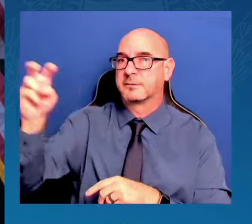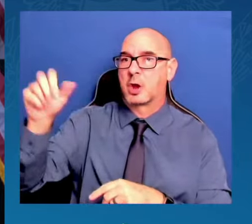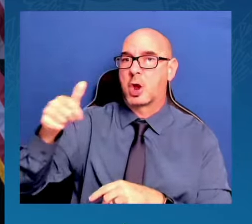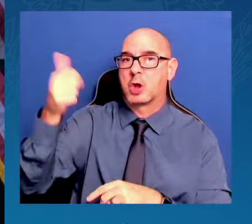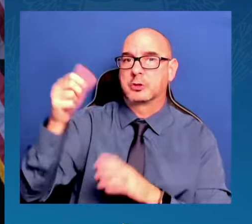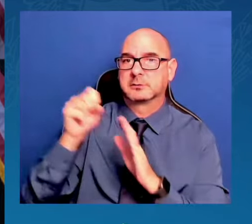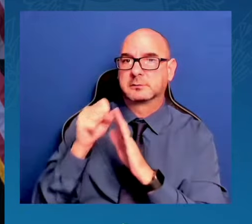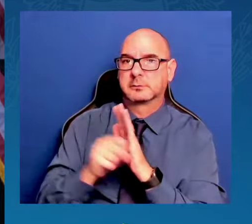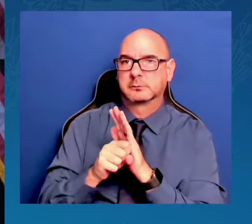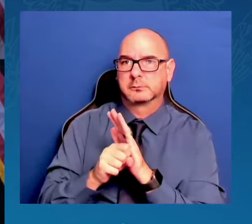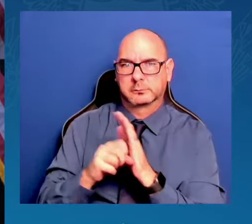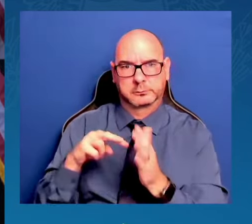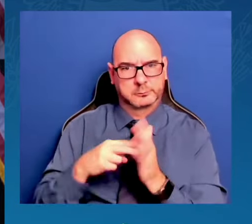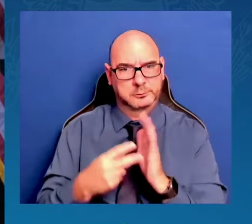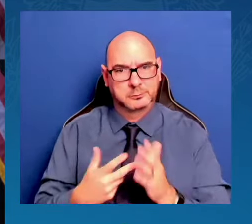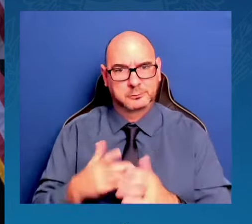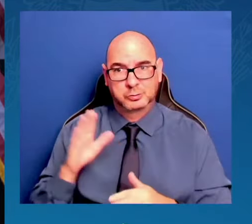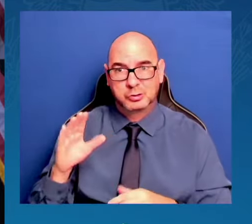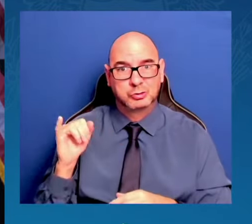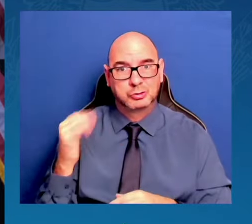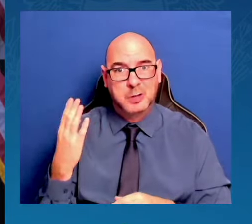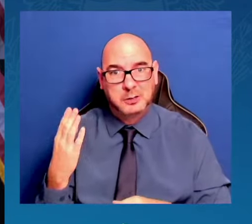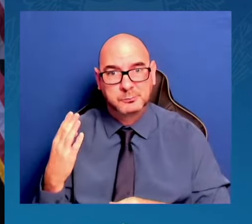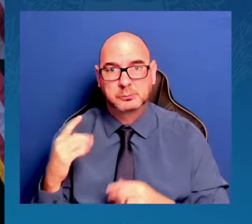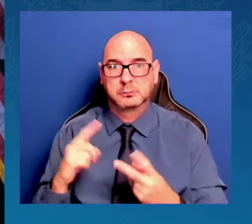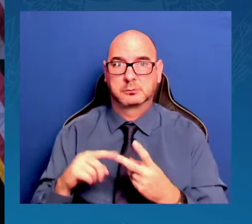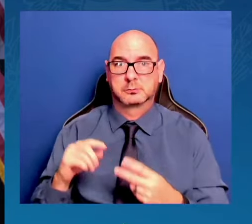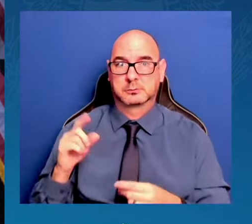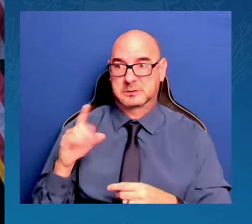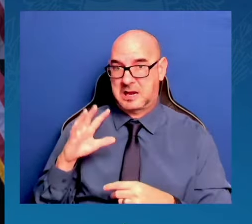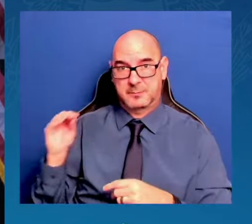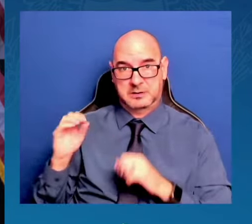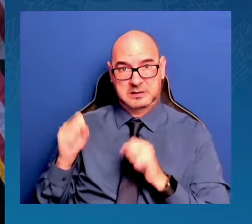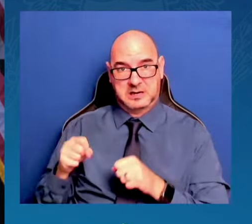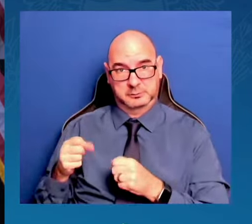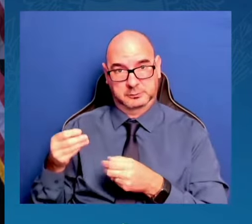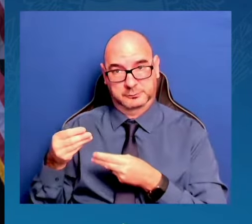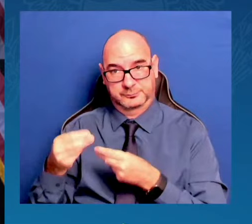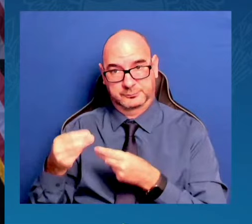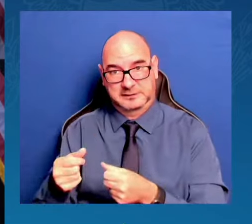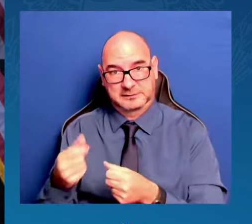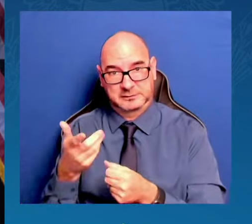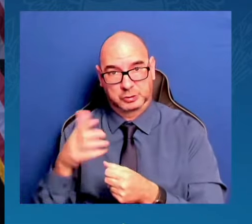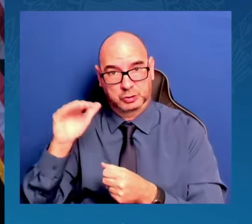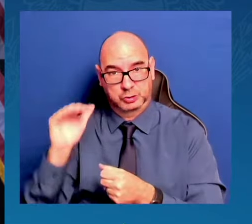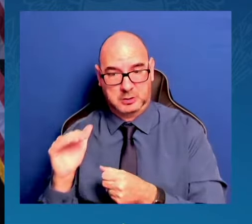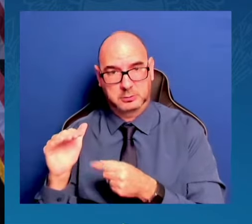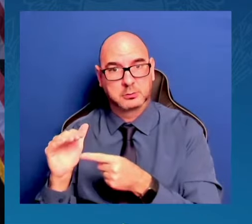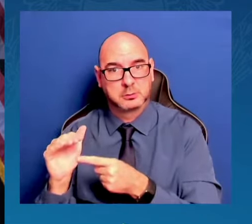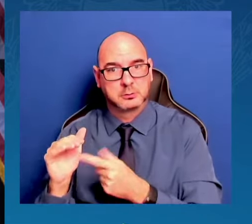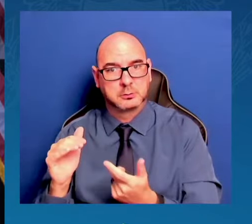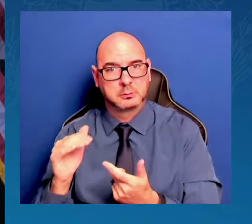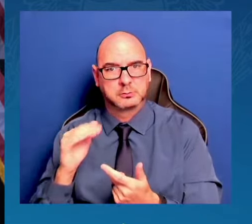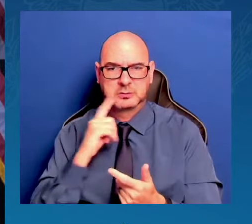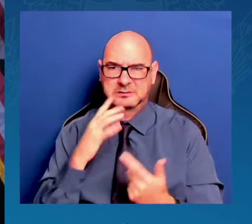and with it her ability to feed her child at risk. There are so many people like her